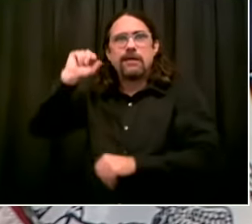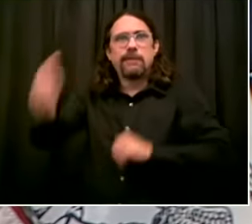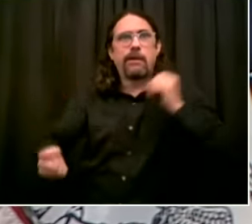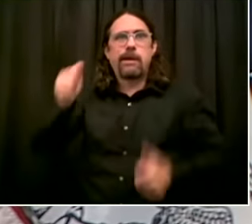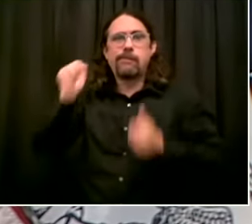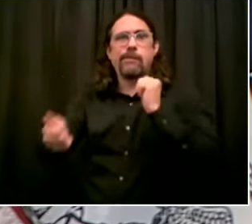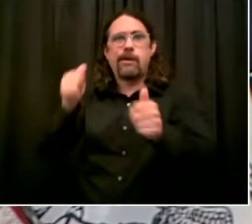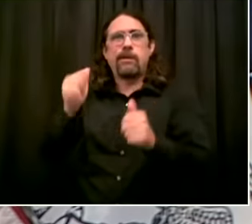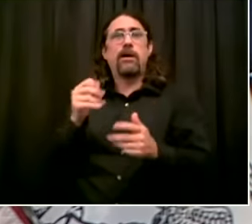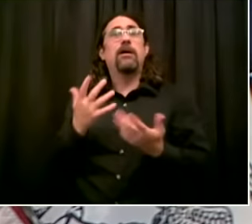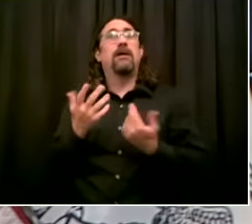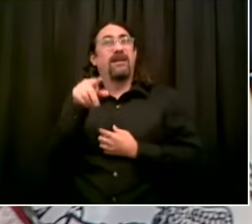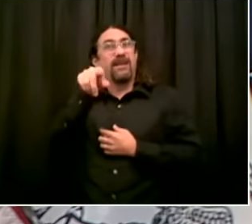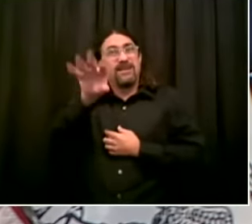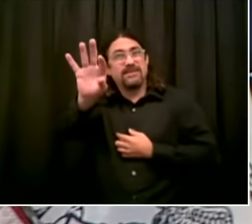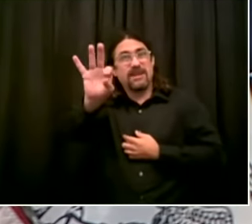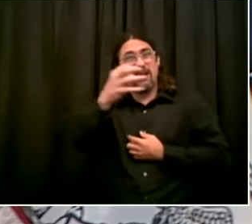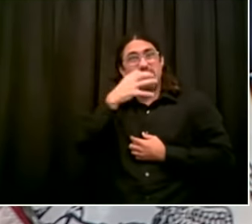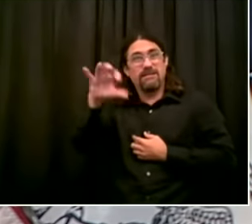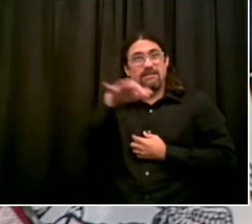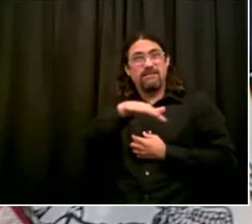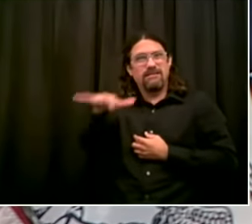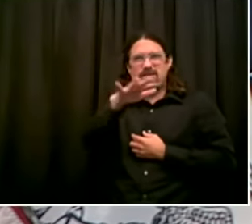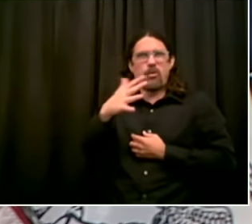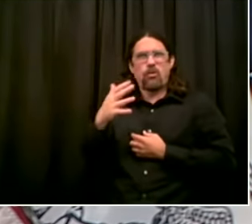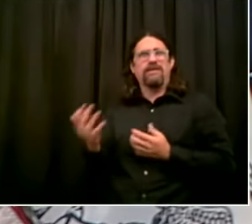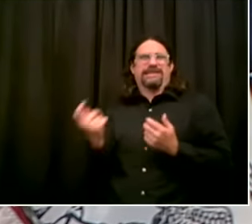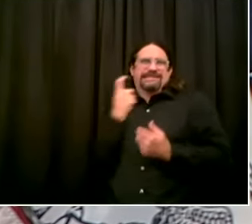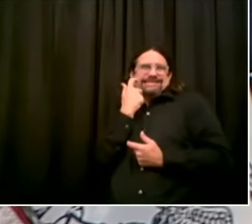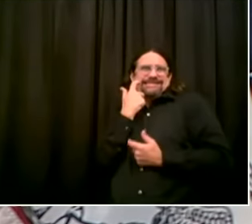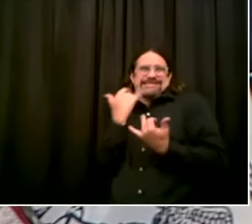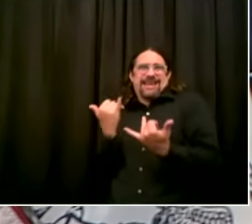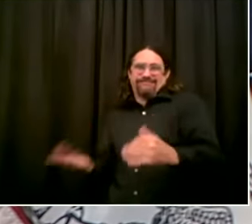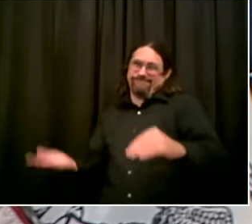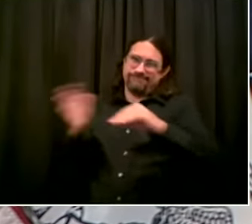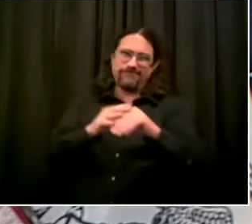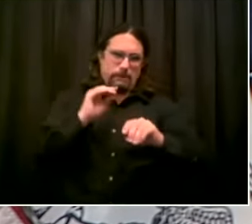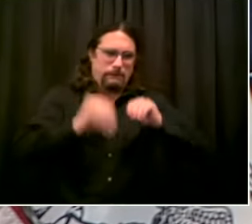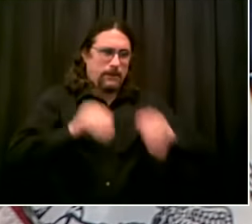IT TAKES TO ENERGY THAT ANY